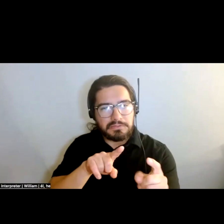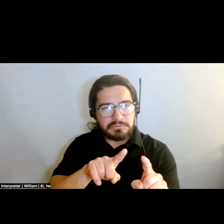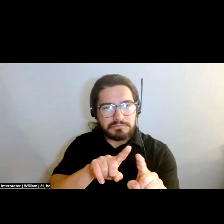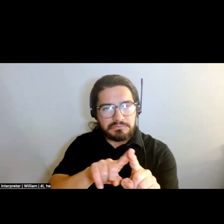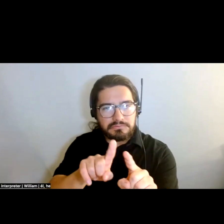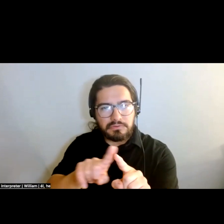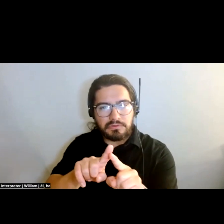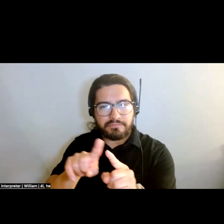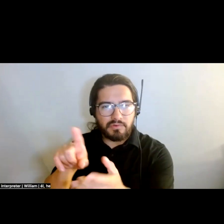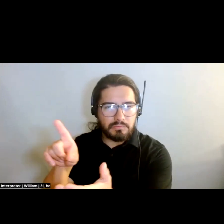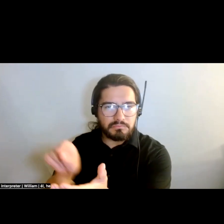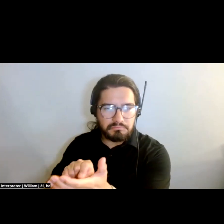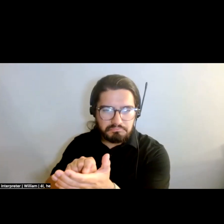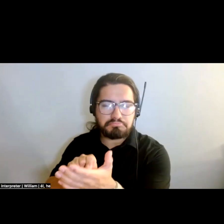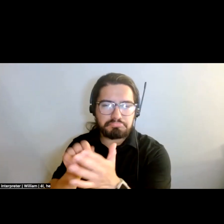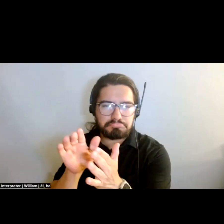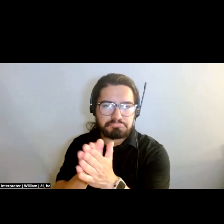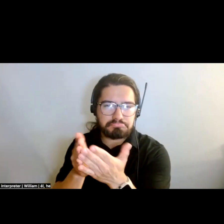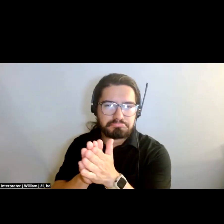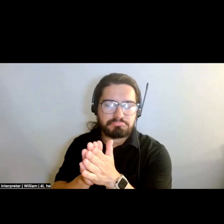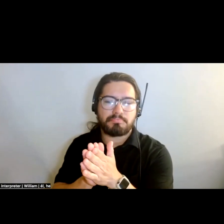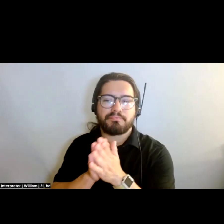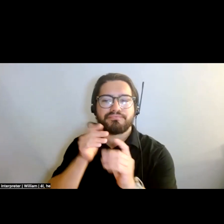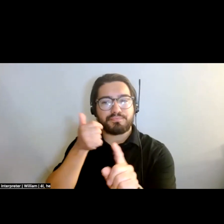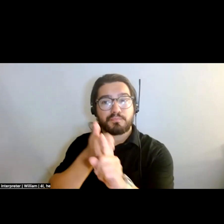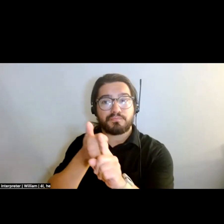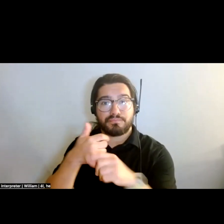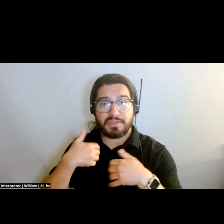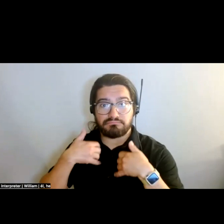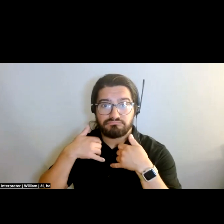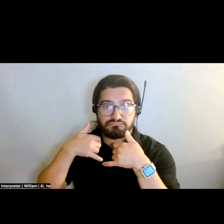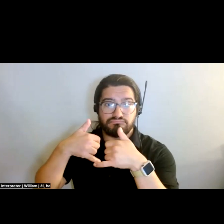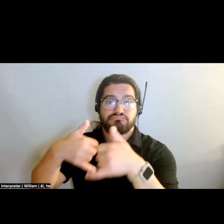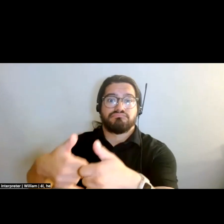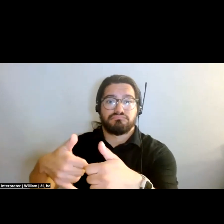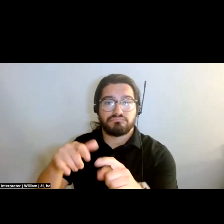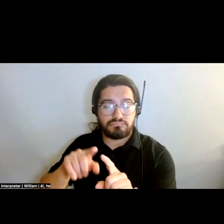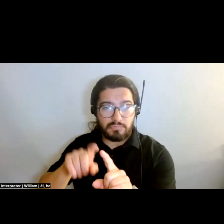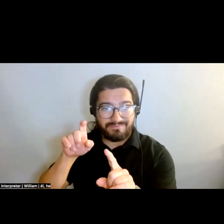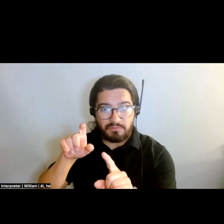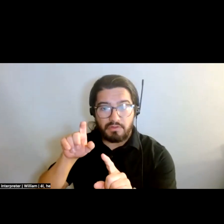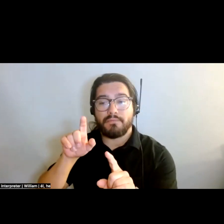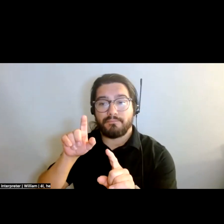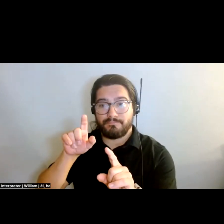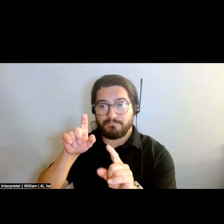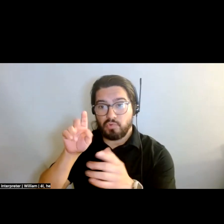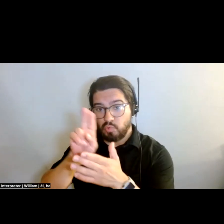Her poetry collection received an honorable mention in La bienal DAES de la Universidad de Los Andes.